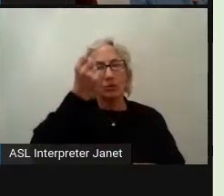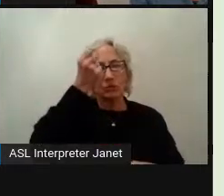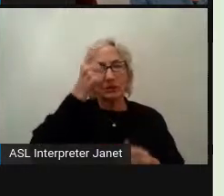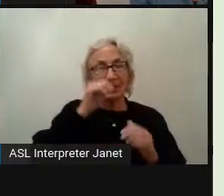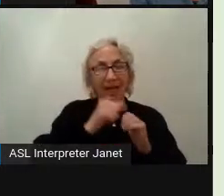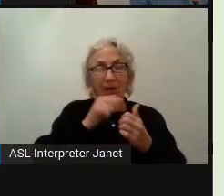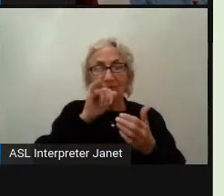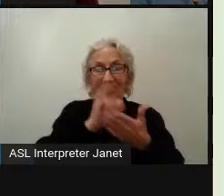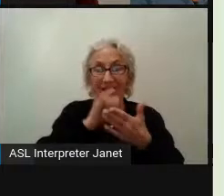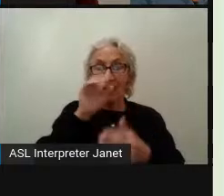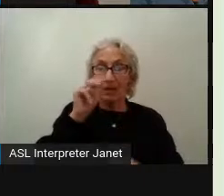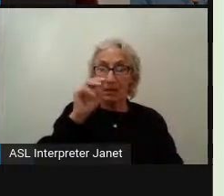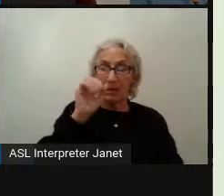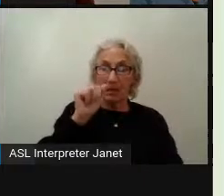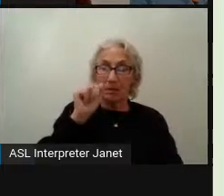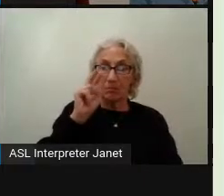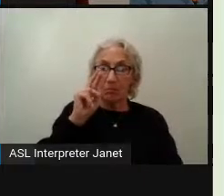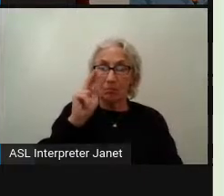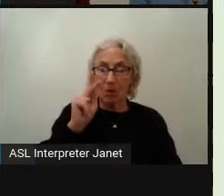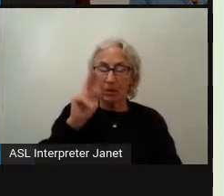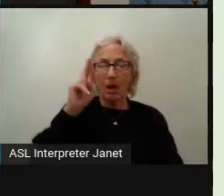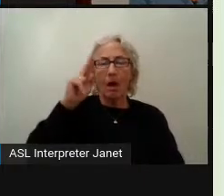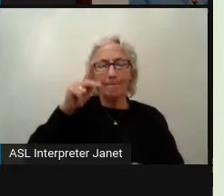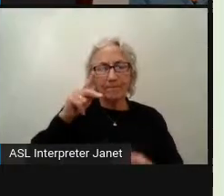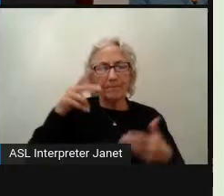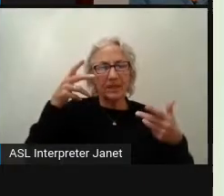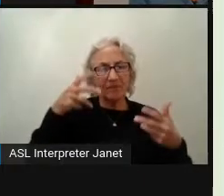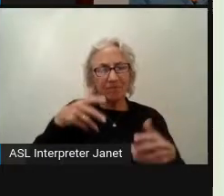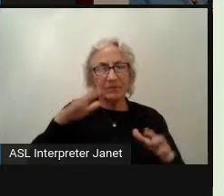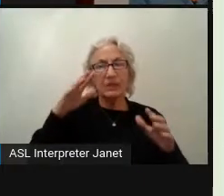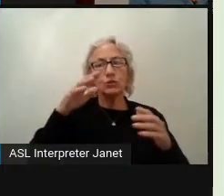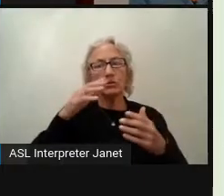Danish. If the screen reader actually understands how this